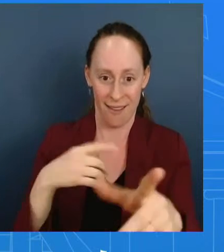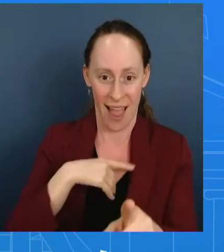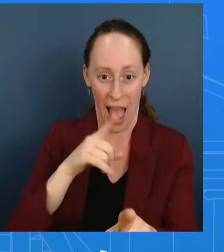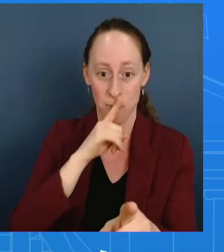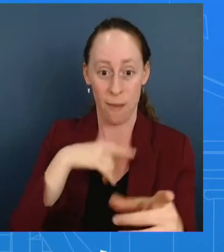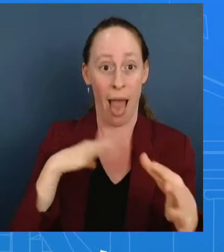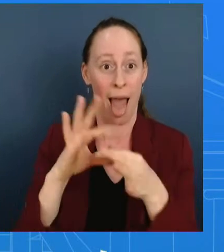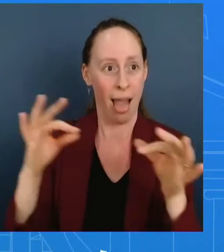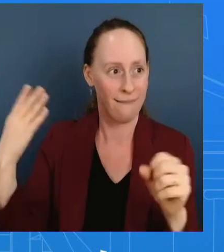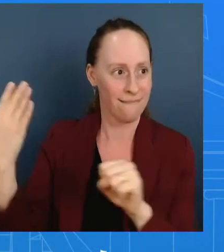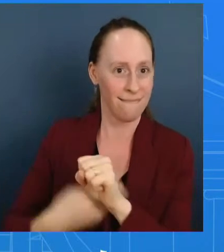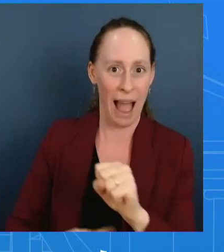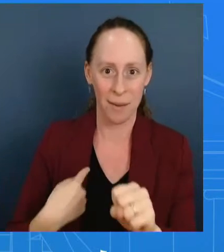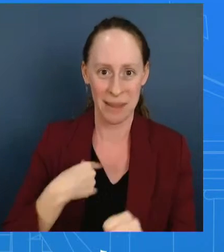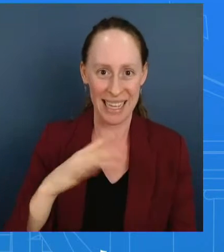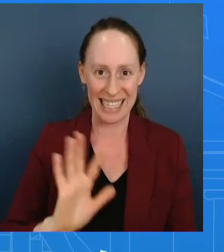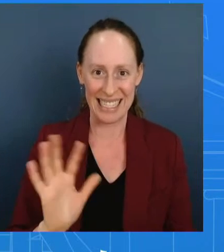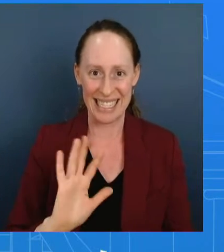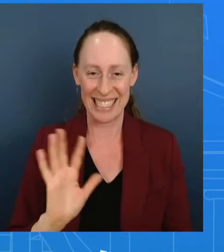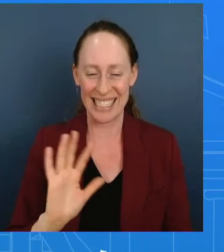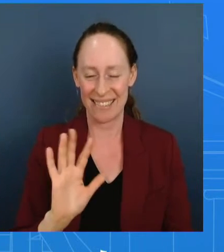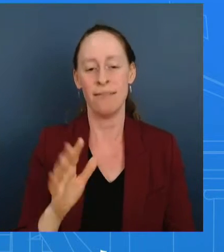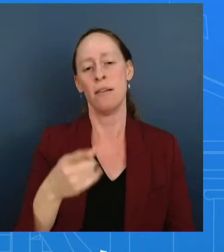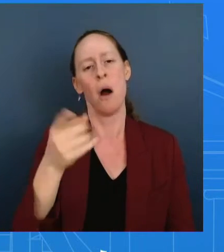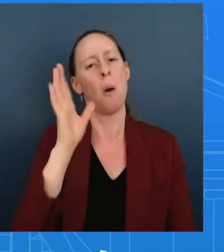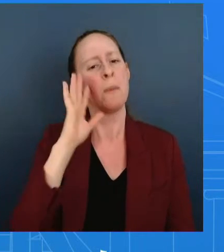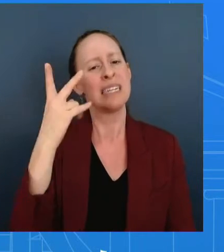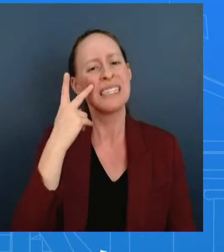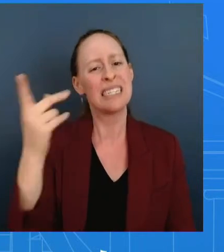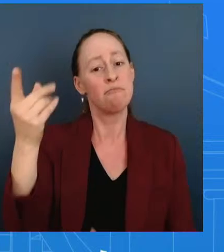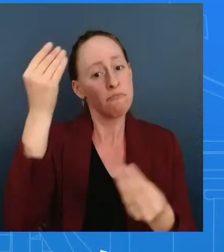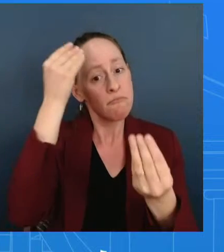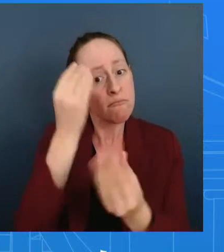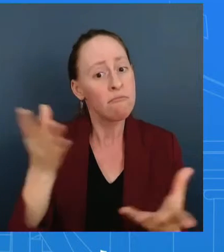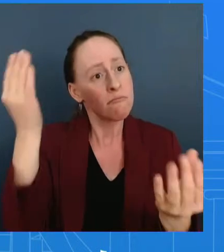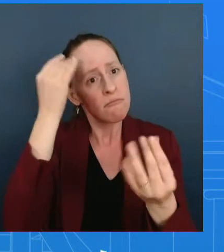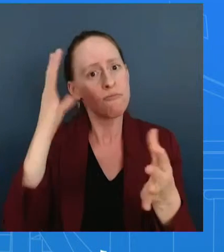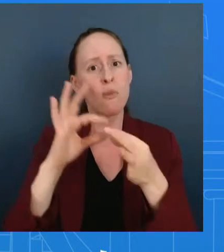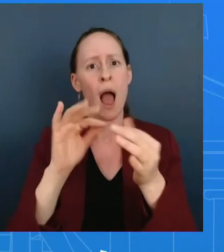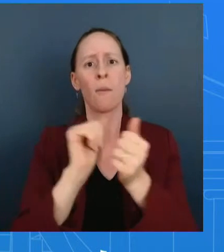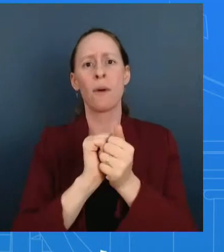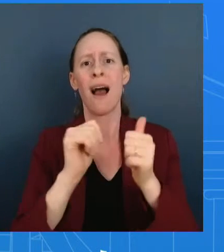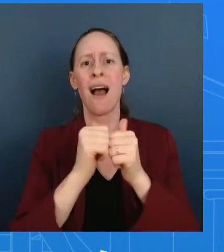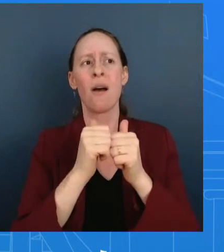you're going to see some announcements on air defense. You're going to see some announcements